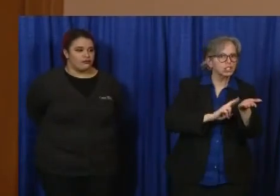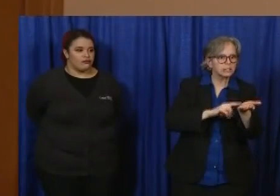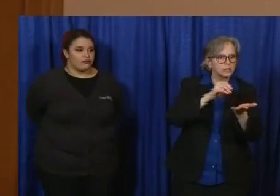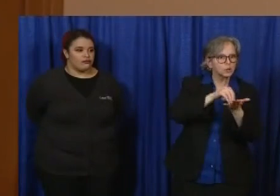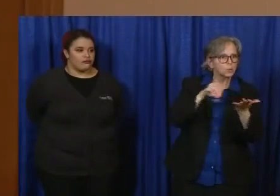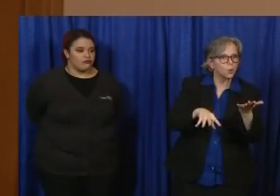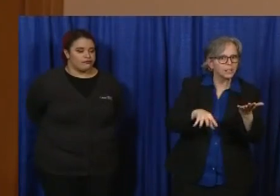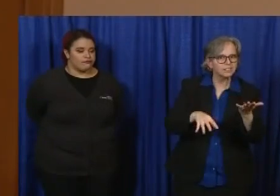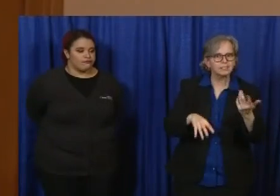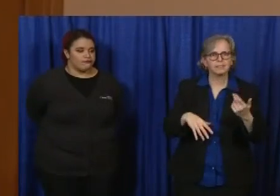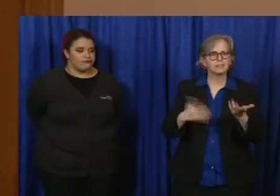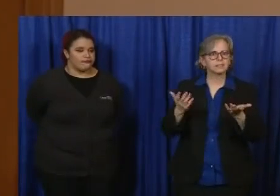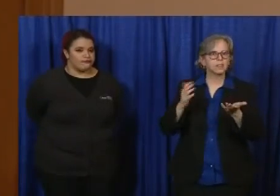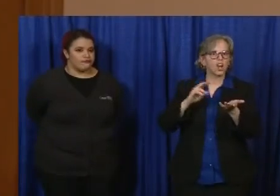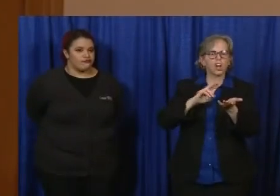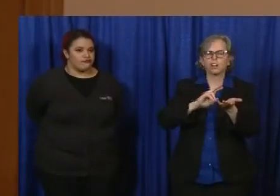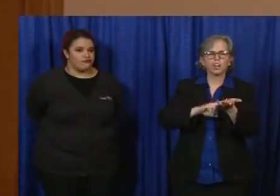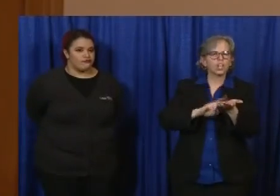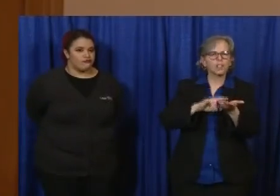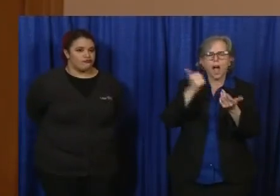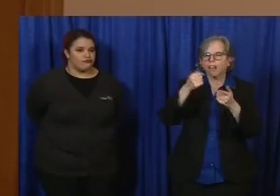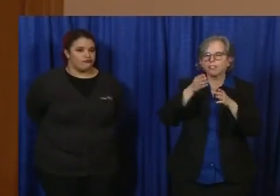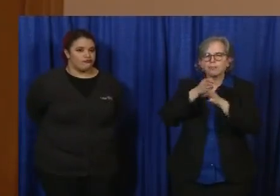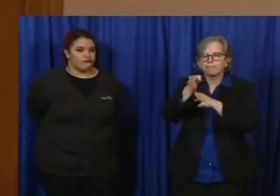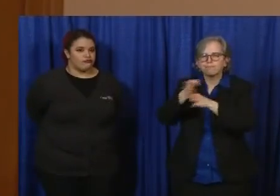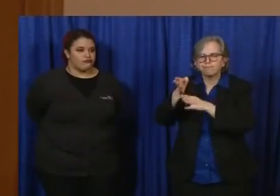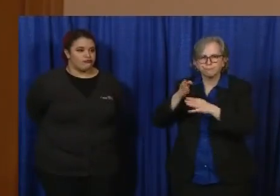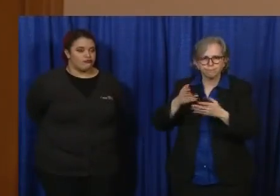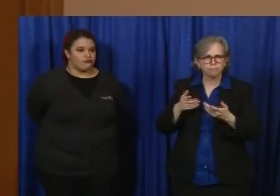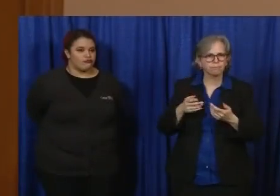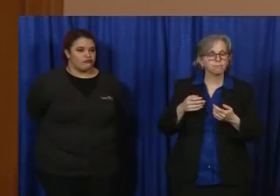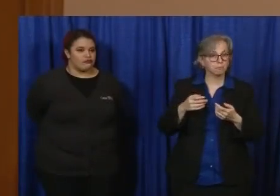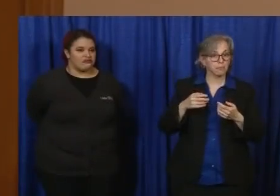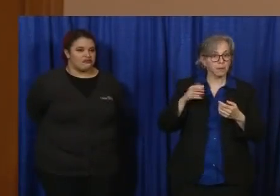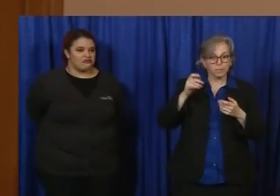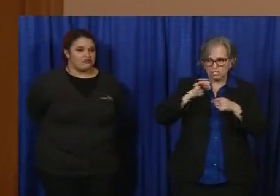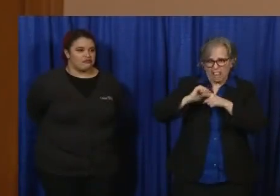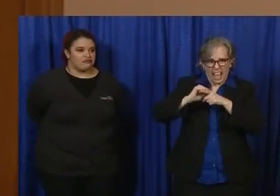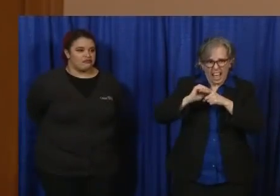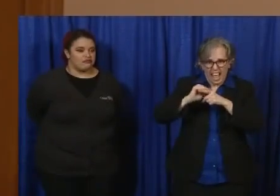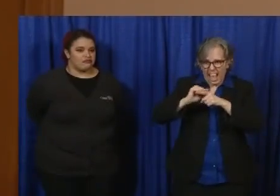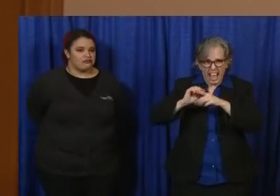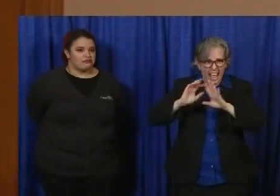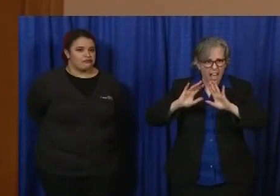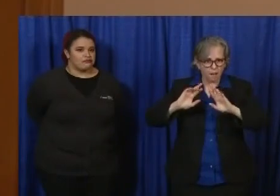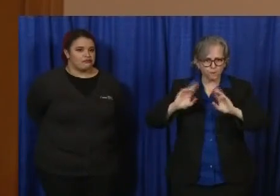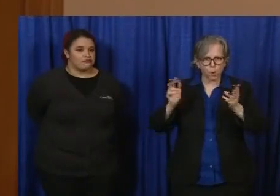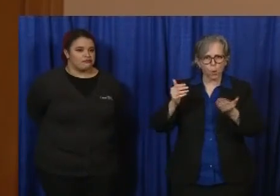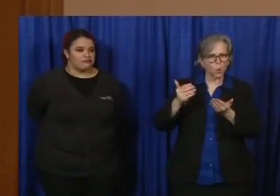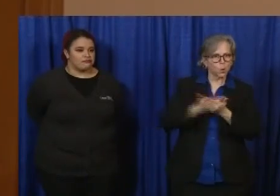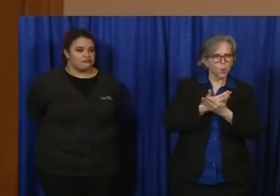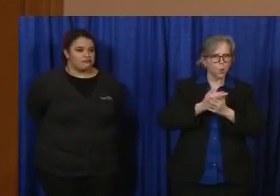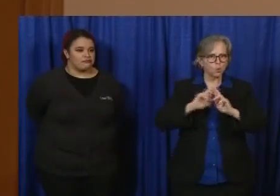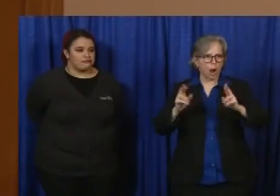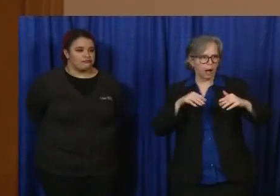THEY ARE ALREADY DOING ONLINE TRAINING TO HELP TAKE NURSING STUDENTS OR NURSES WHO HAVE